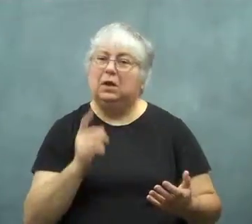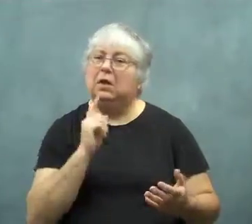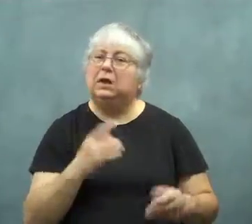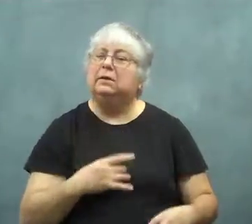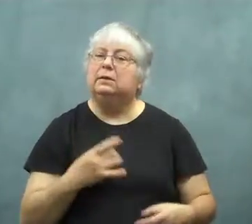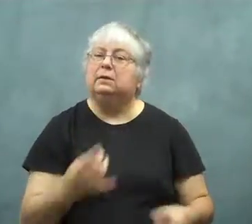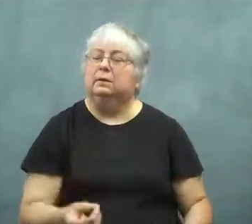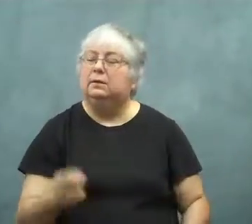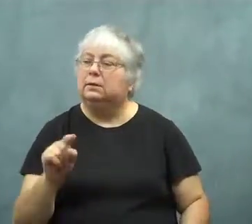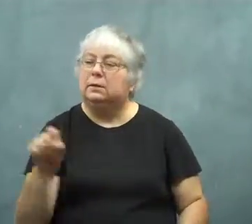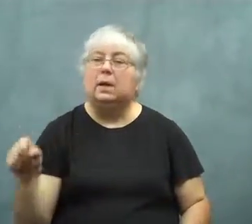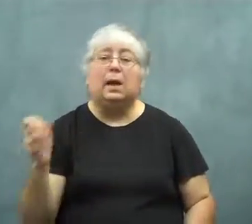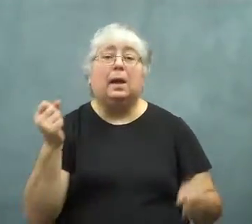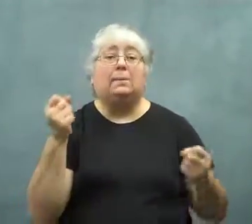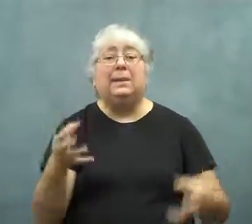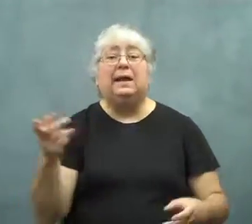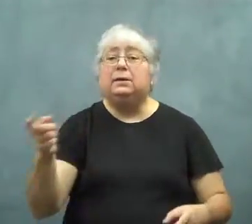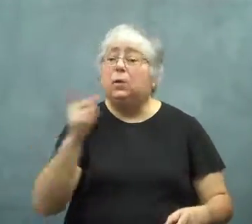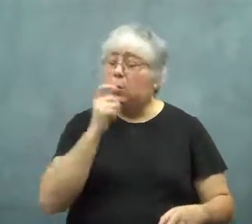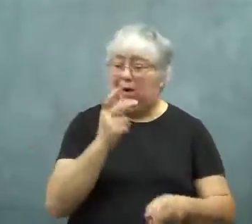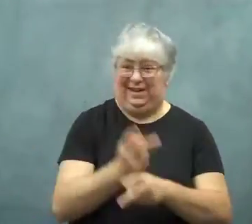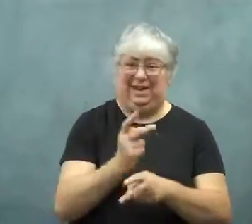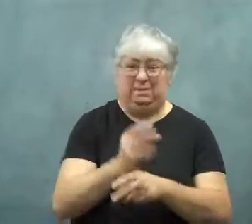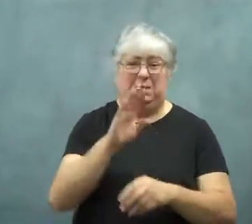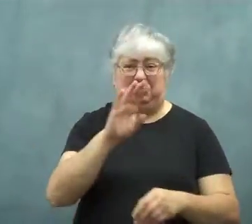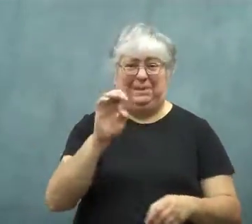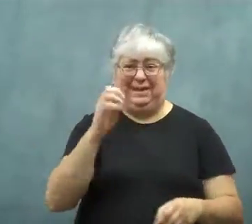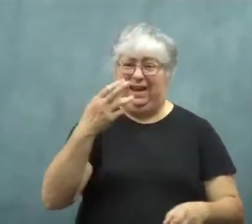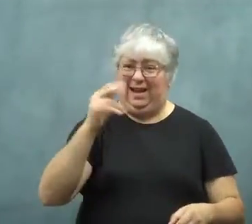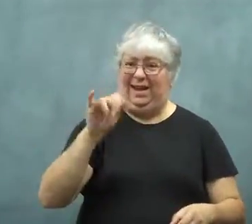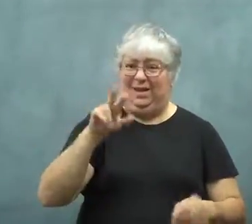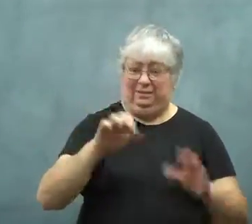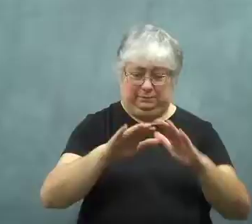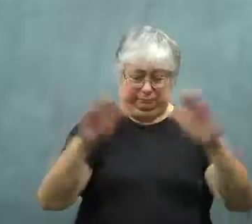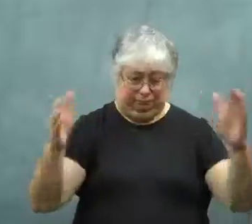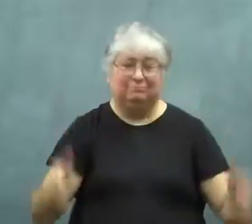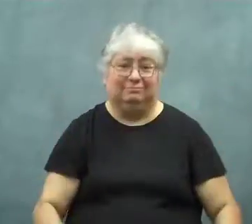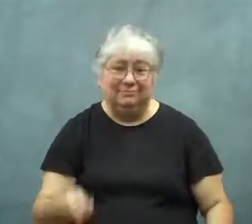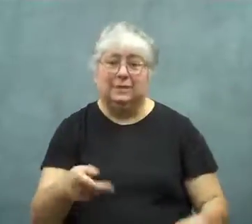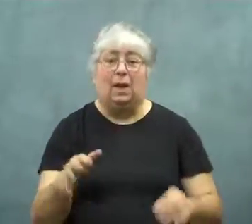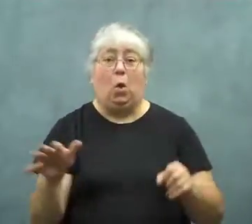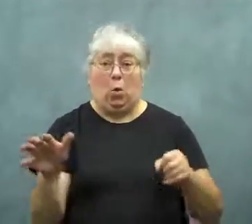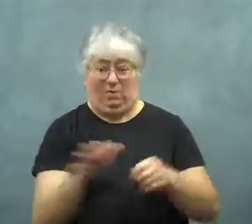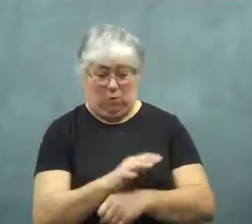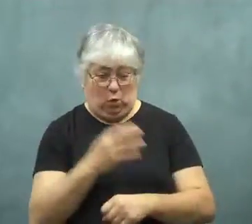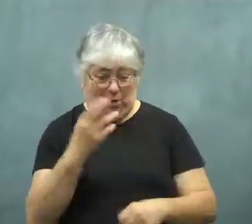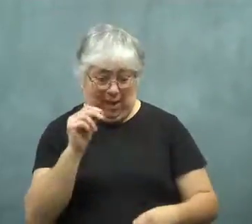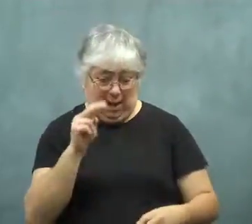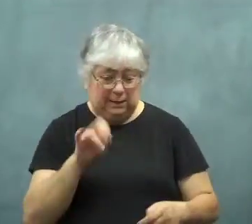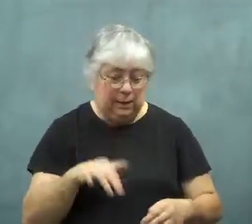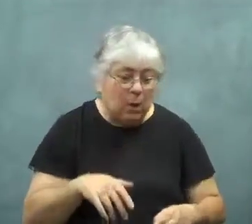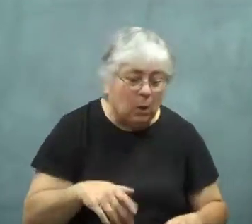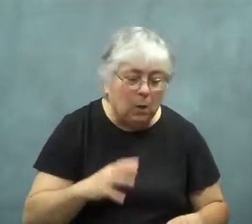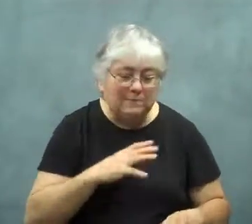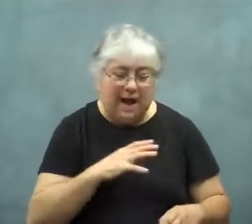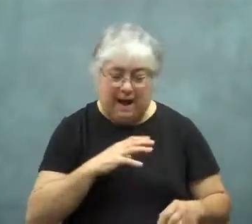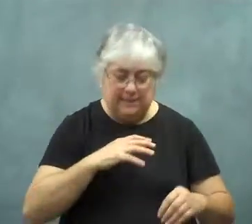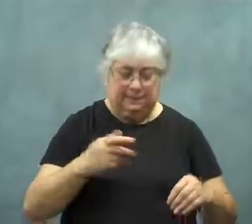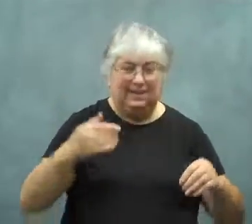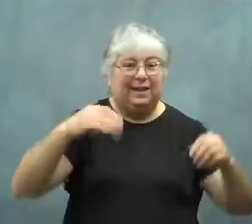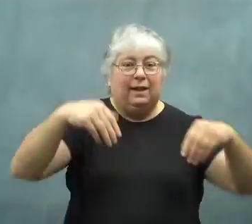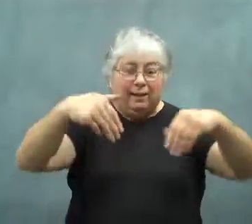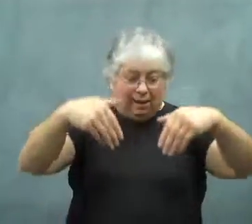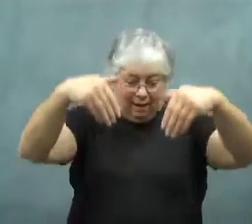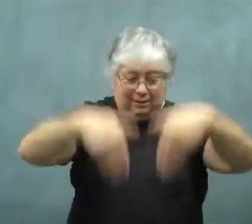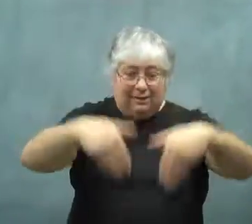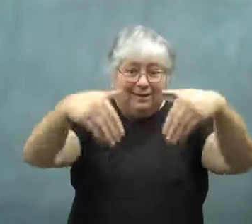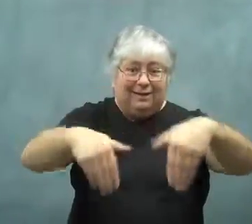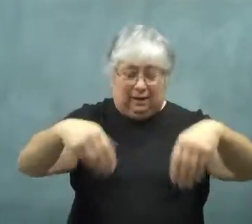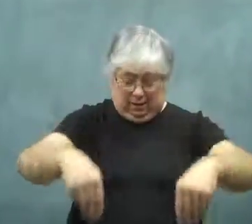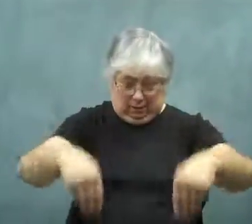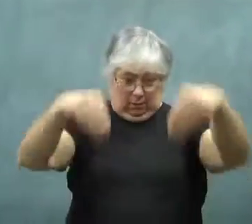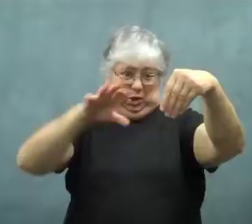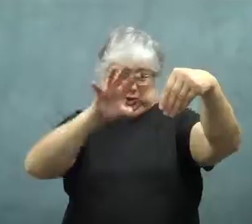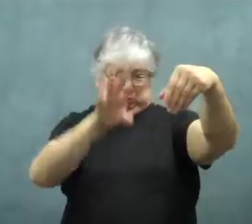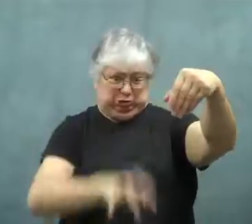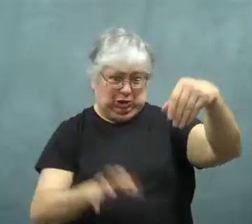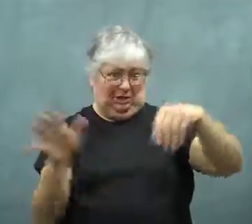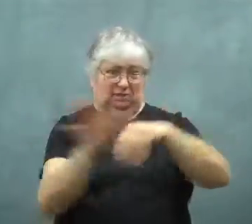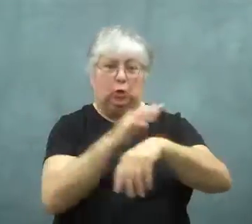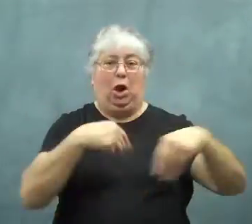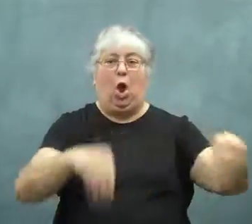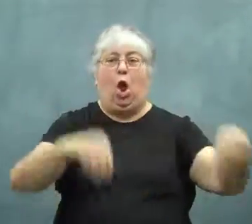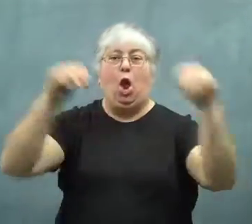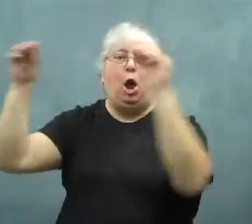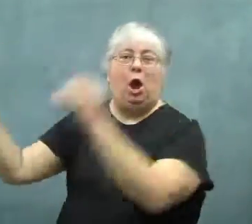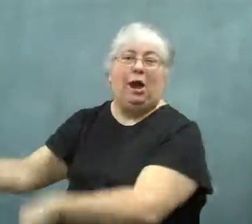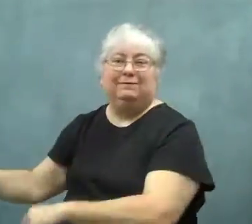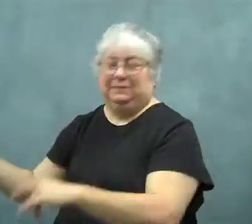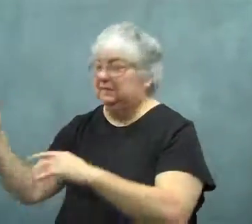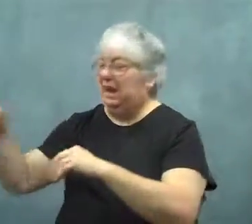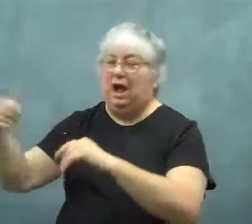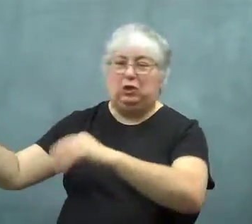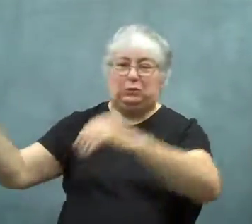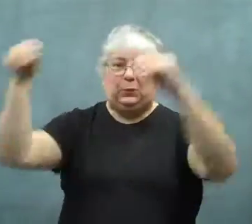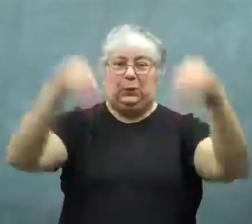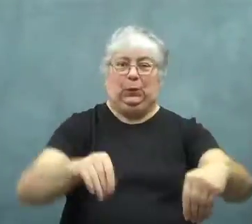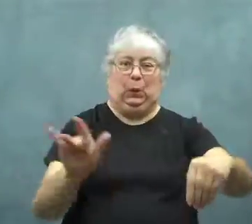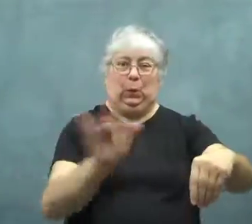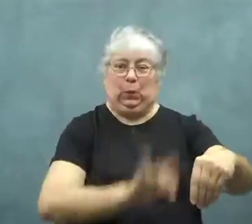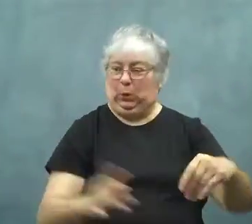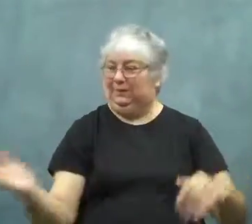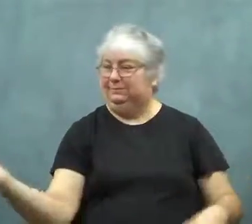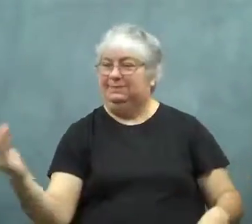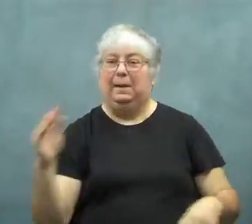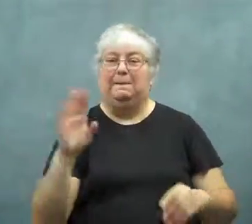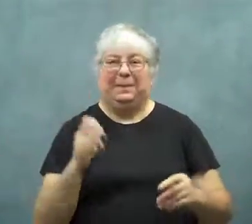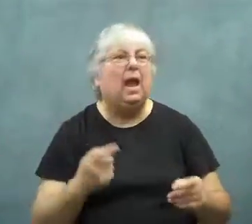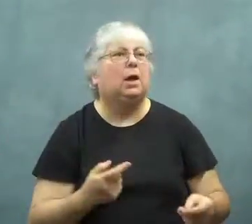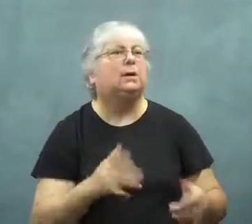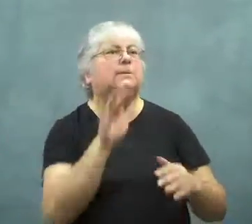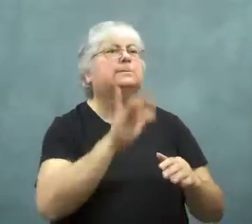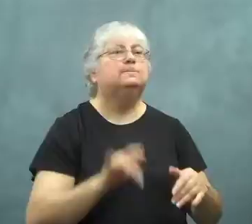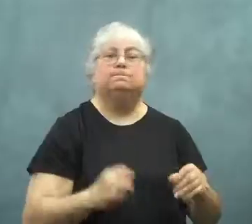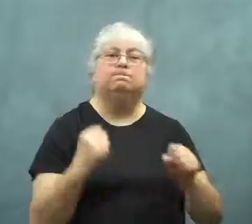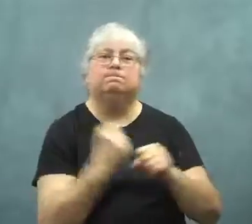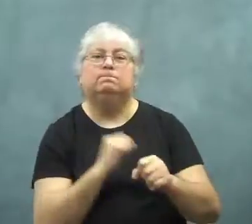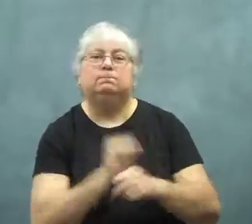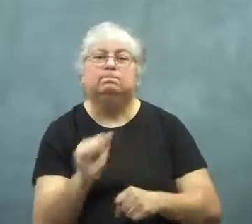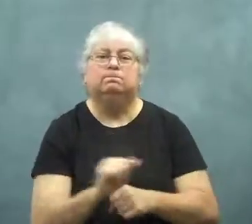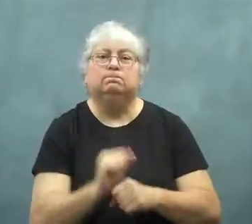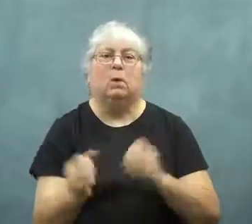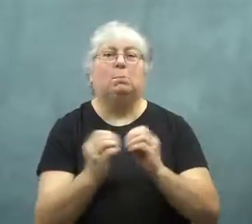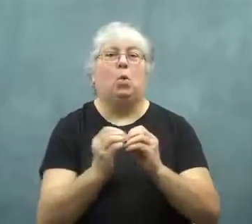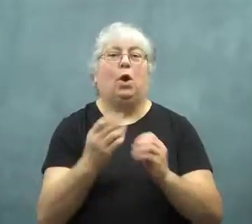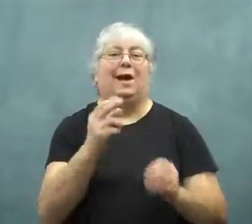It's interesting. When a frame is full of honey, a beekeeper will remove it.